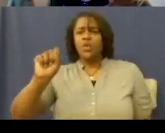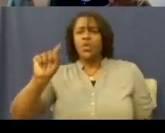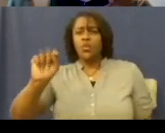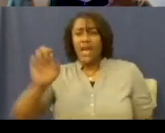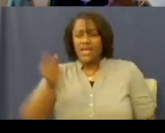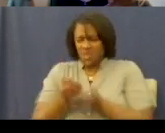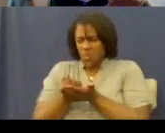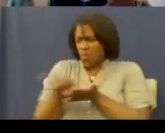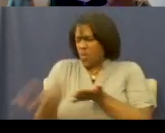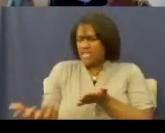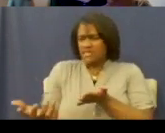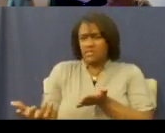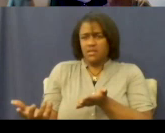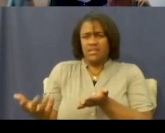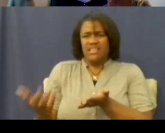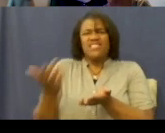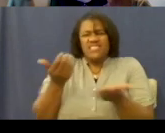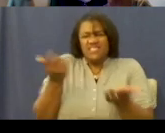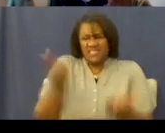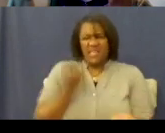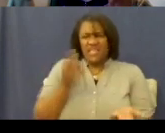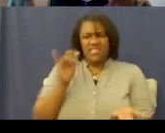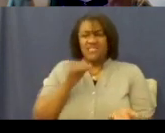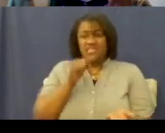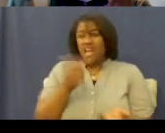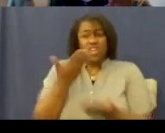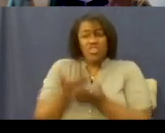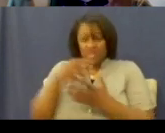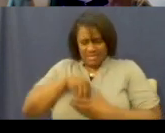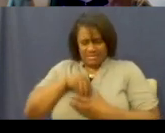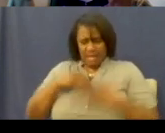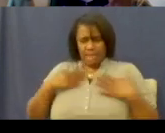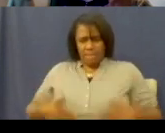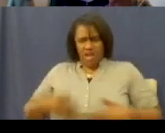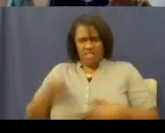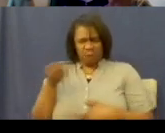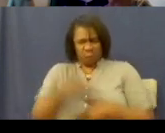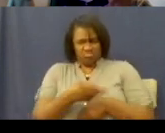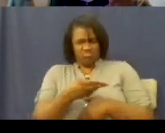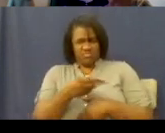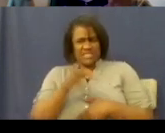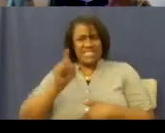you have to dump it out of the body. And the microglia help gather it up,